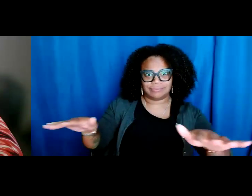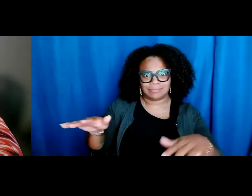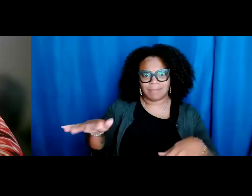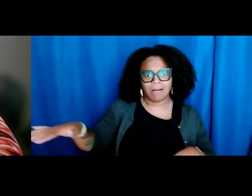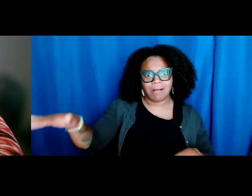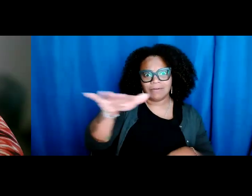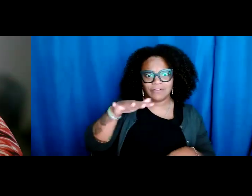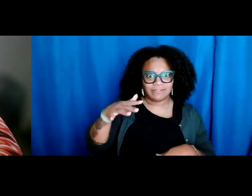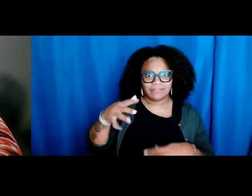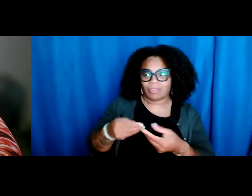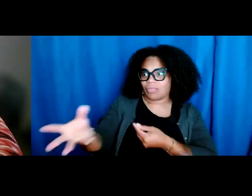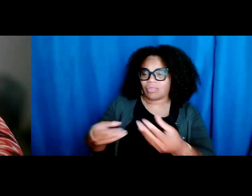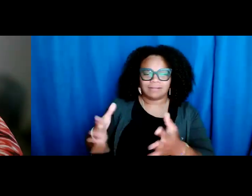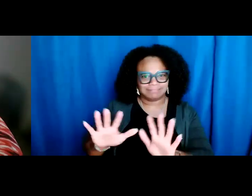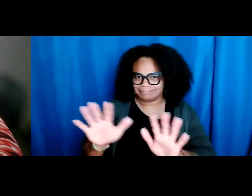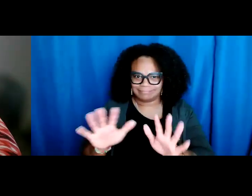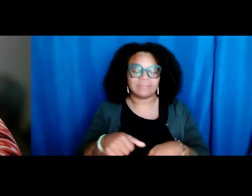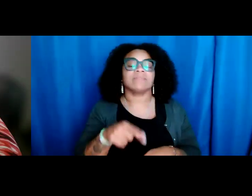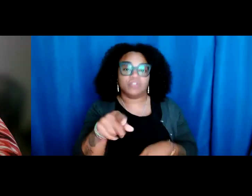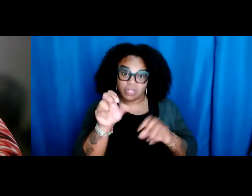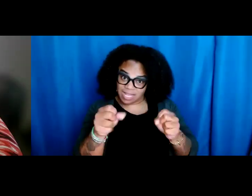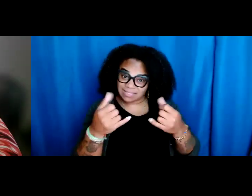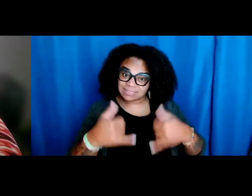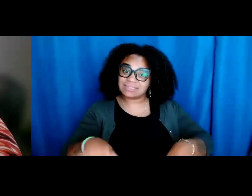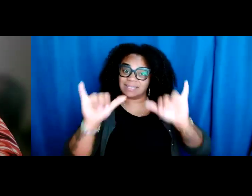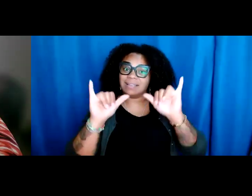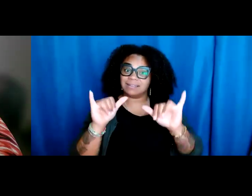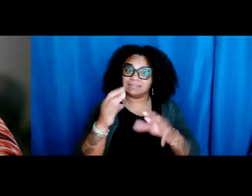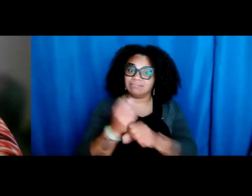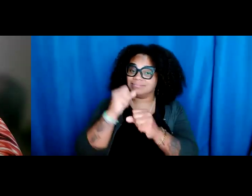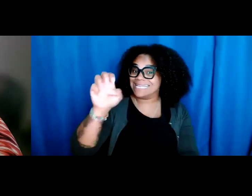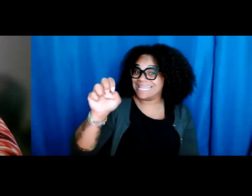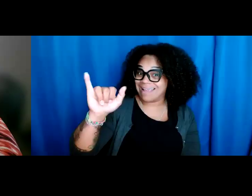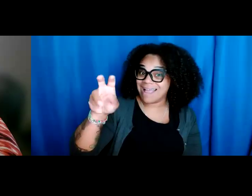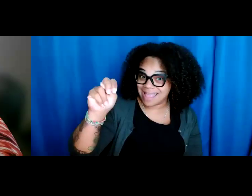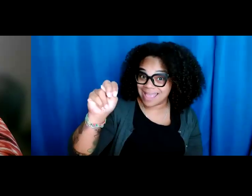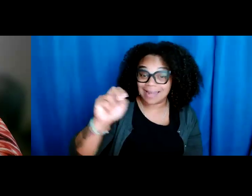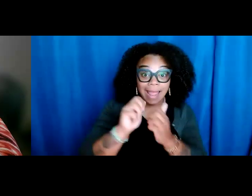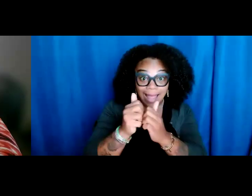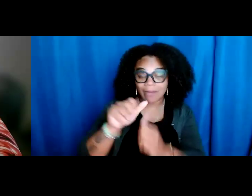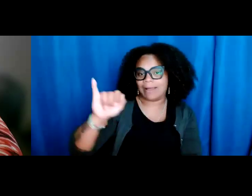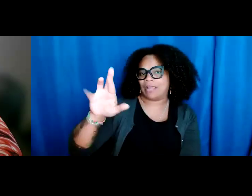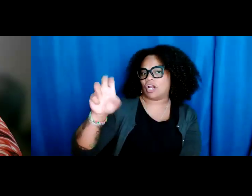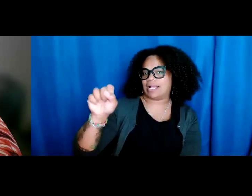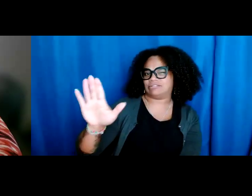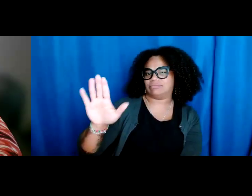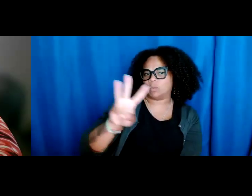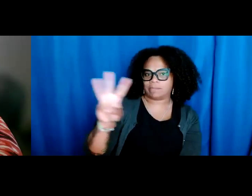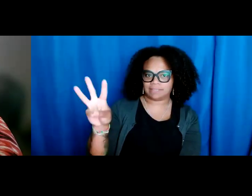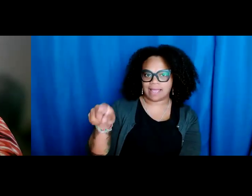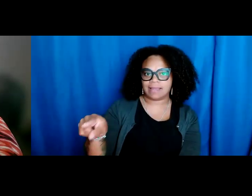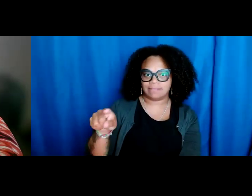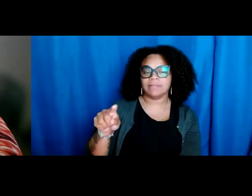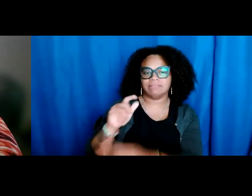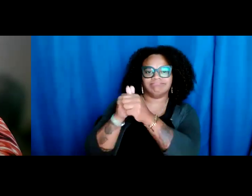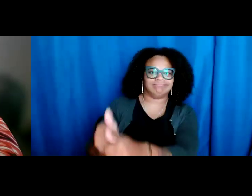So, you can still obtain an EIN number by going to the IRS website and following those instructions